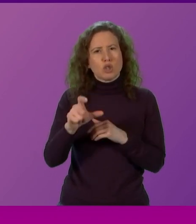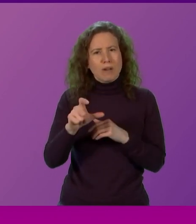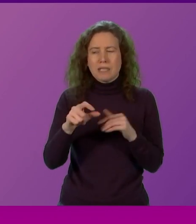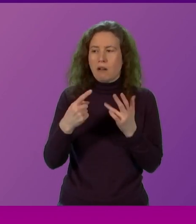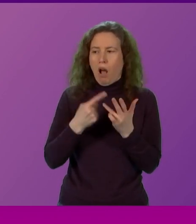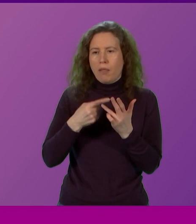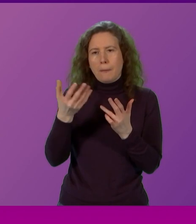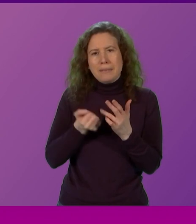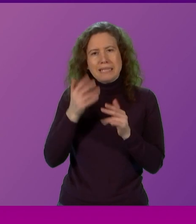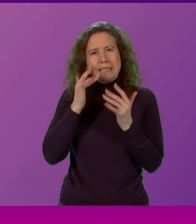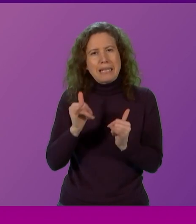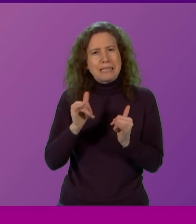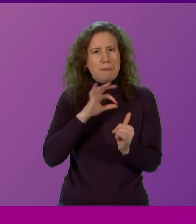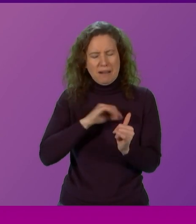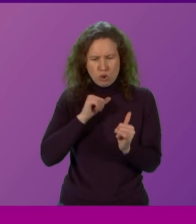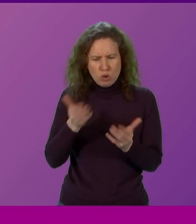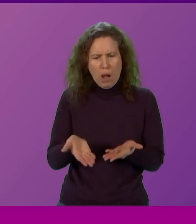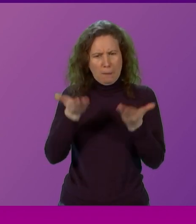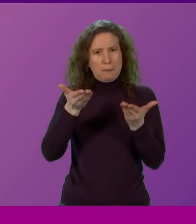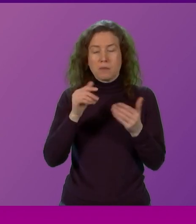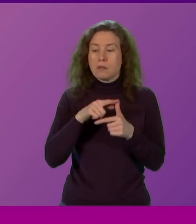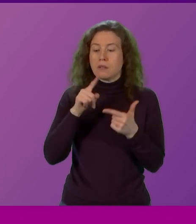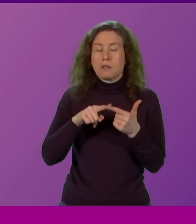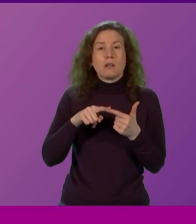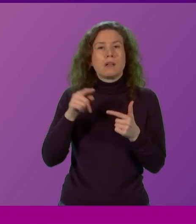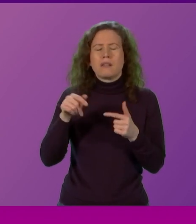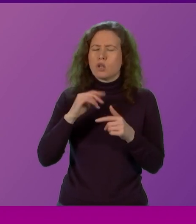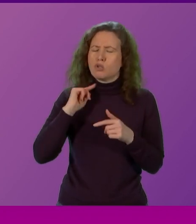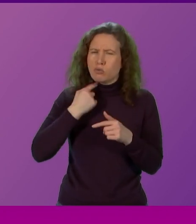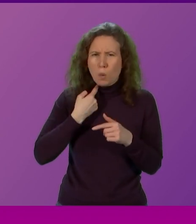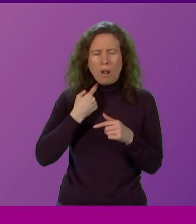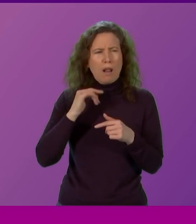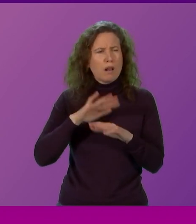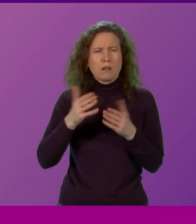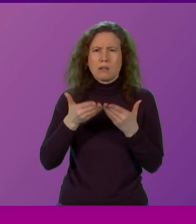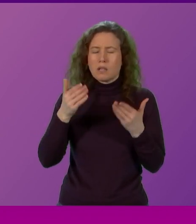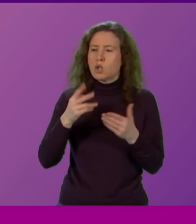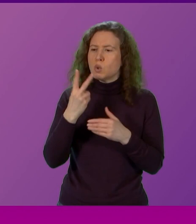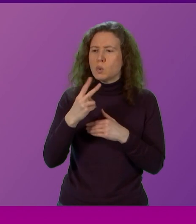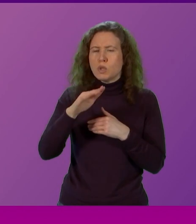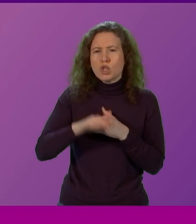benefits, and we should see the scrapping of the unjust and cruel two-child limit and benefit cap.